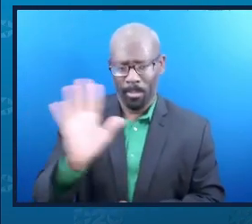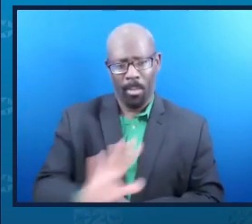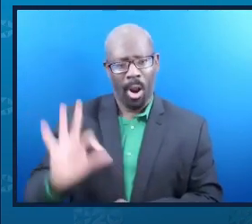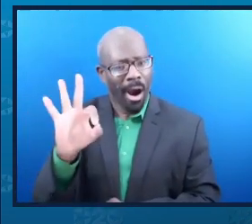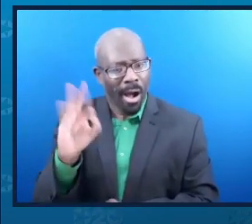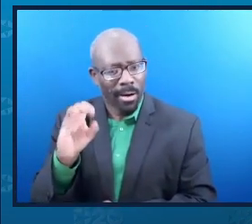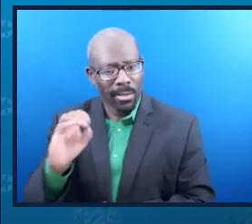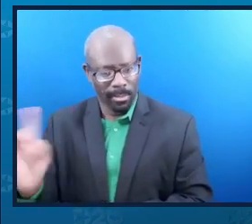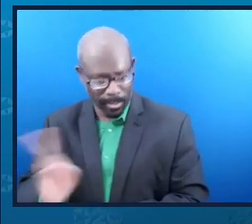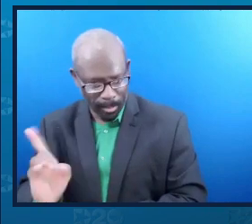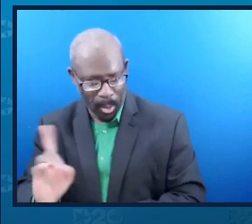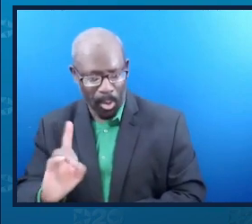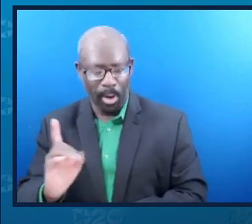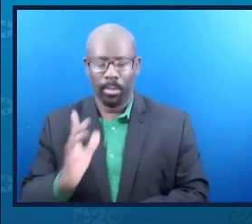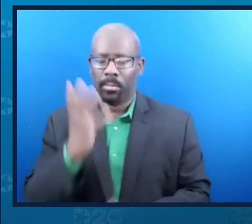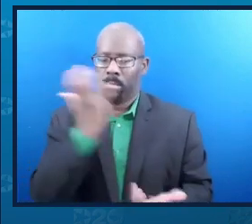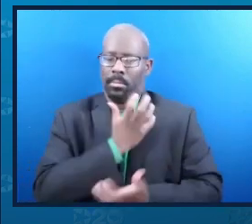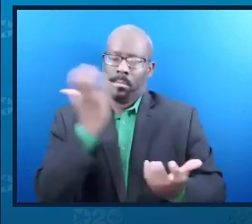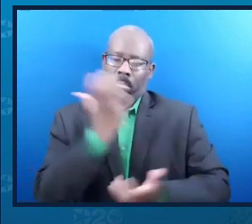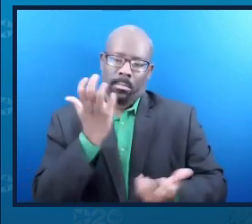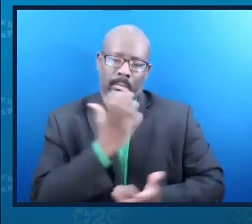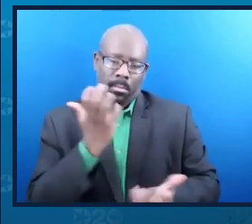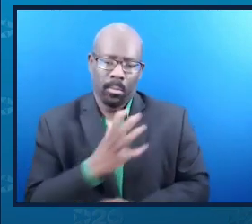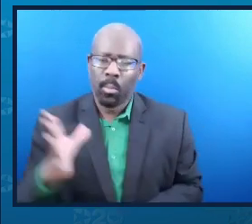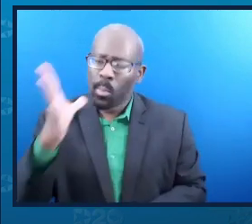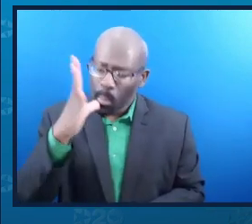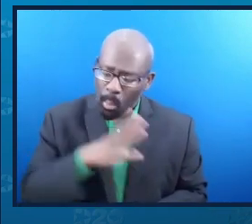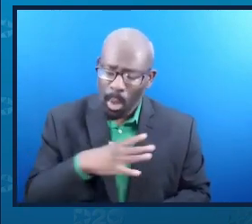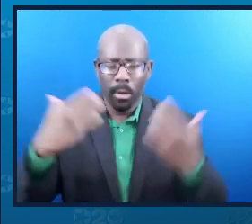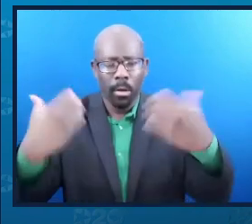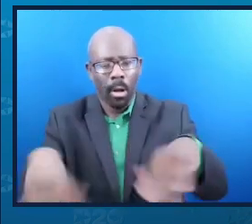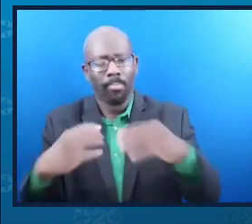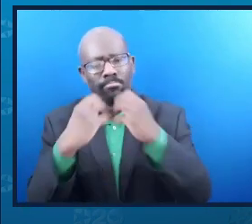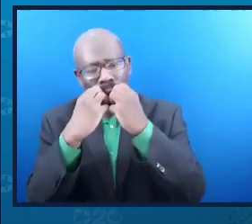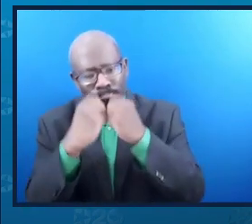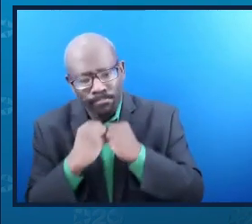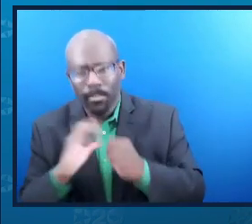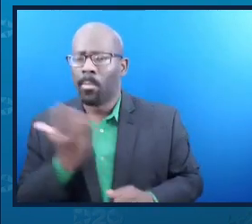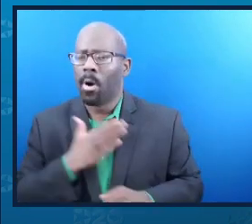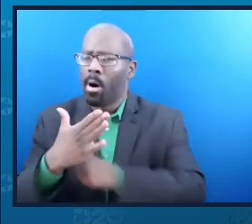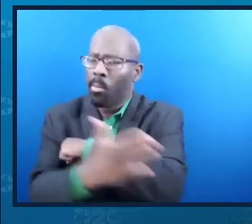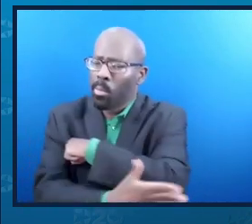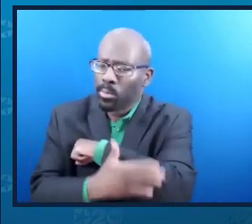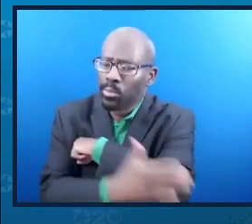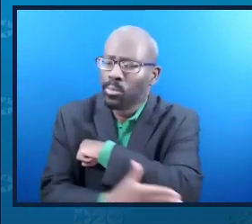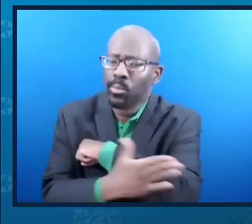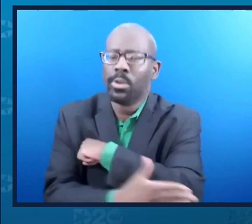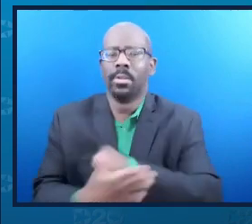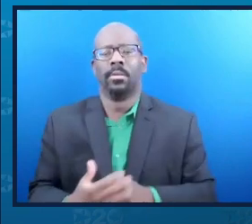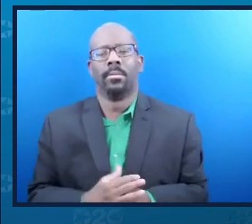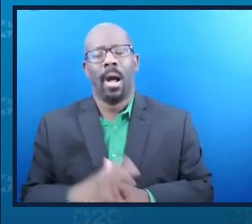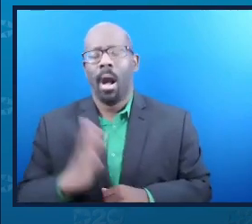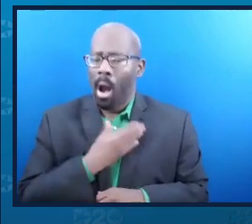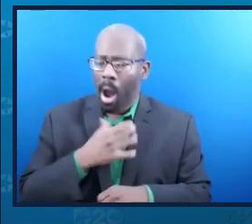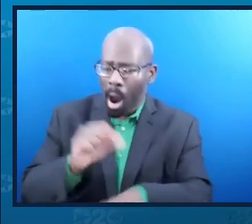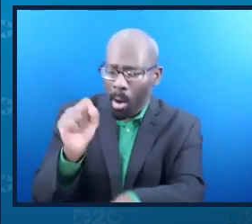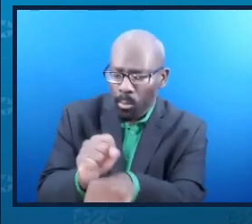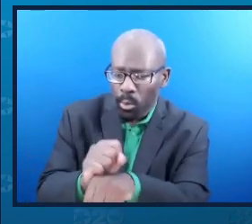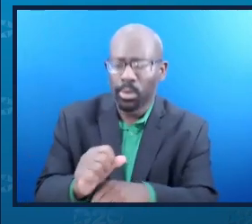GAVE IN. WE STAND ON THEIR SHOULDERS CHARGED WITH CARRYING FORWARD THE UNFINISHED WORK OF OUR NATION ADVANCED BY HEROES FROM